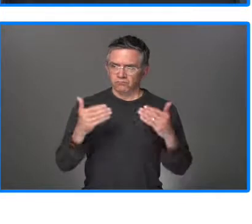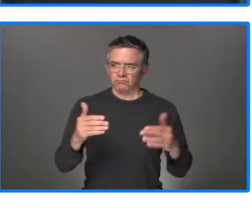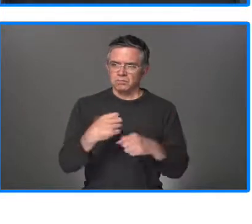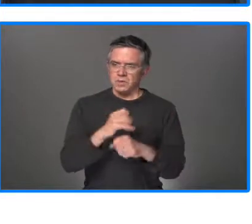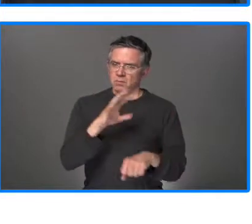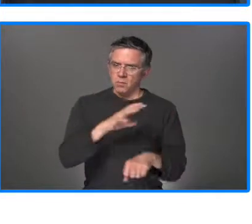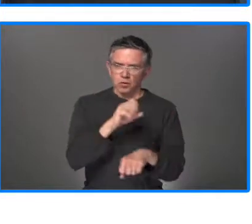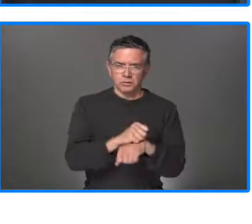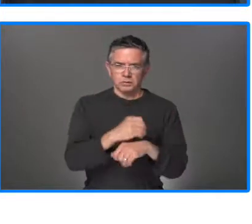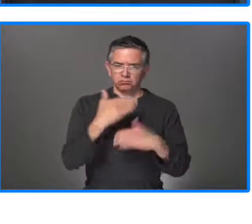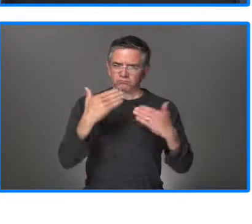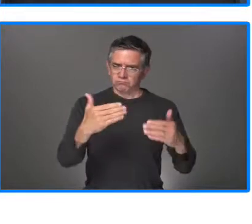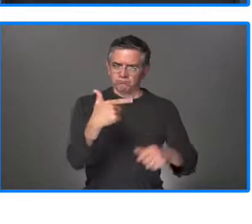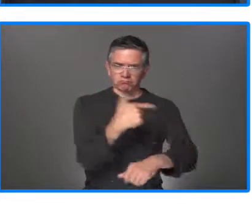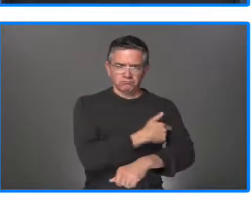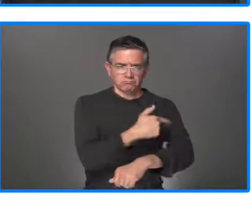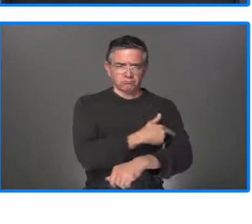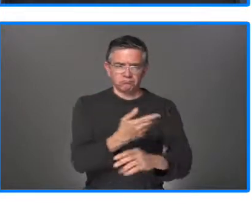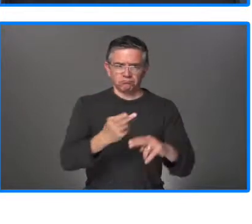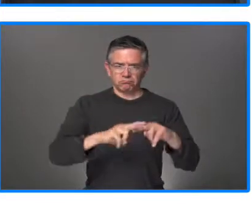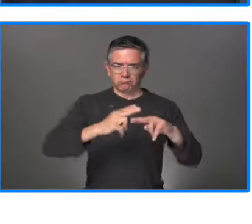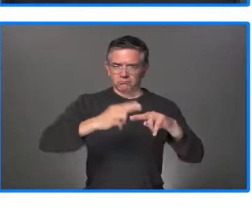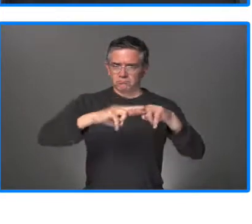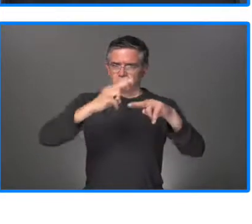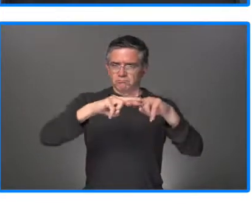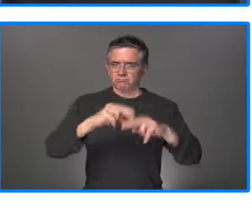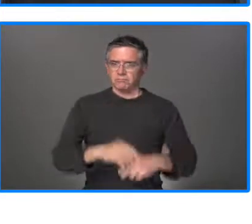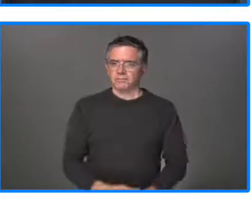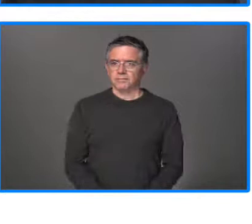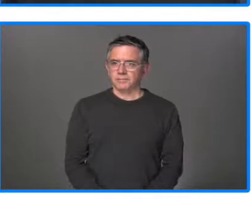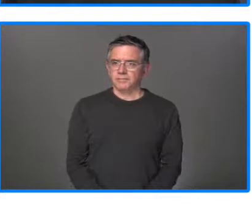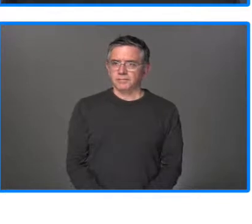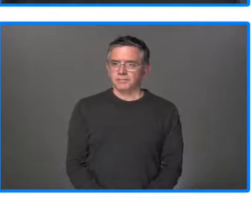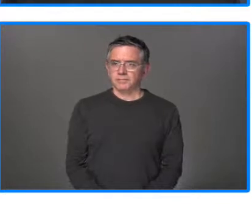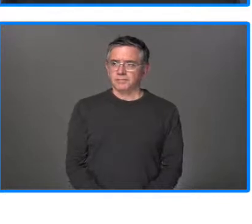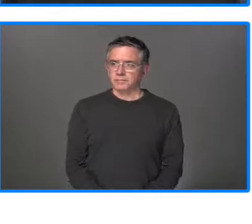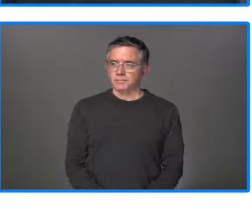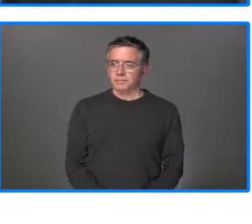And then when we look at those who are fully vaccinated,